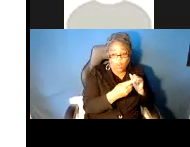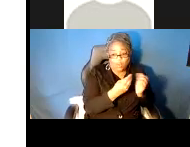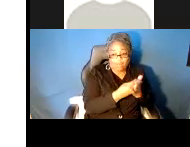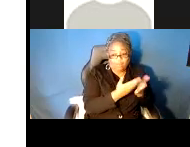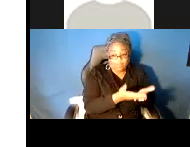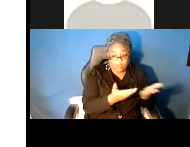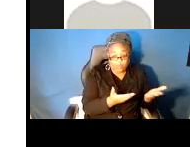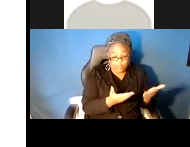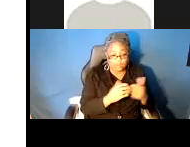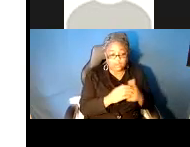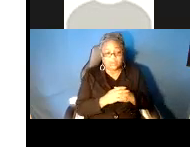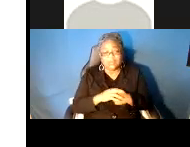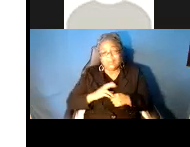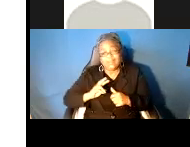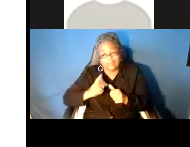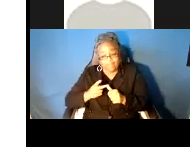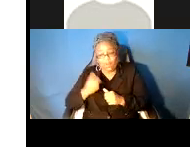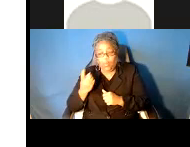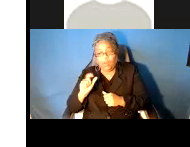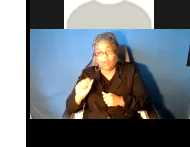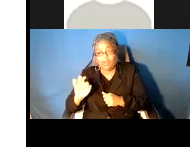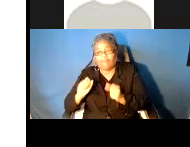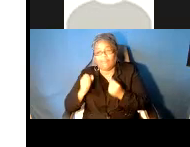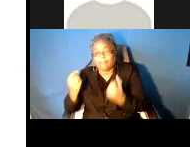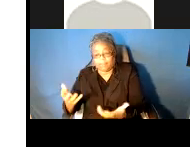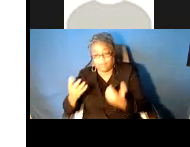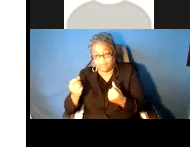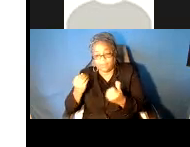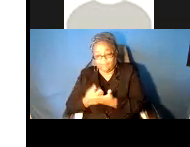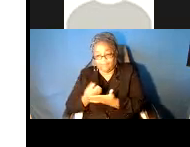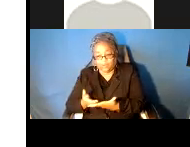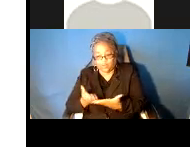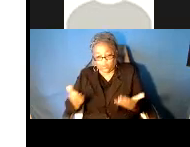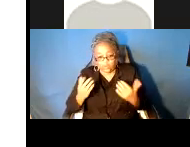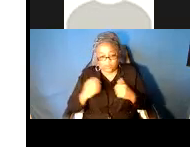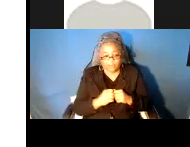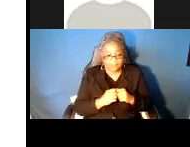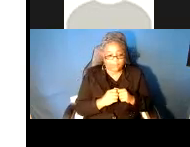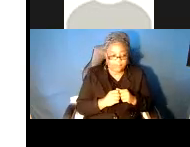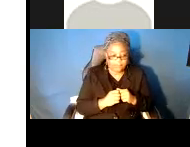and the second is MRAC is one of multiple funding sources for the project or program.